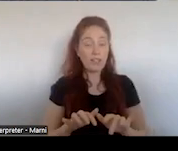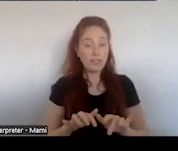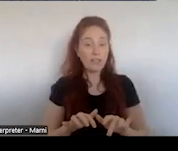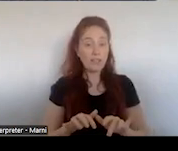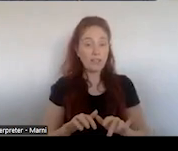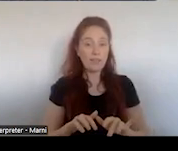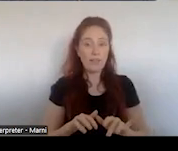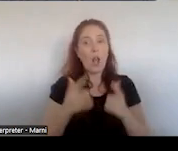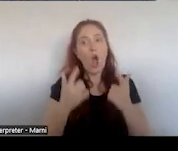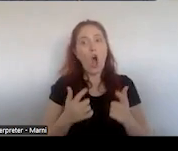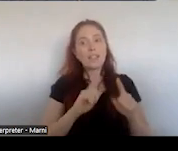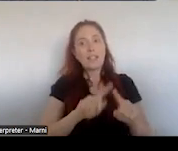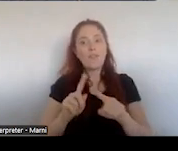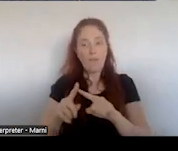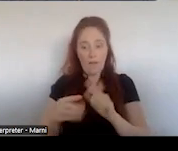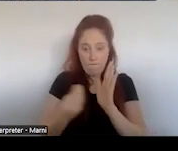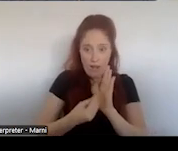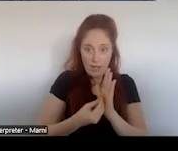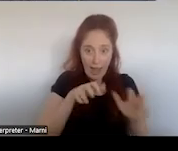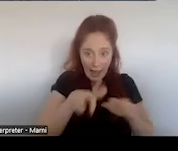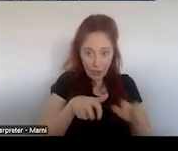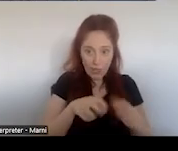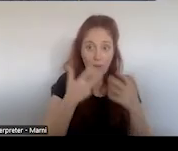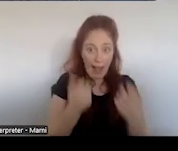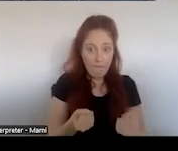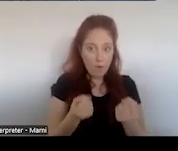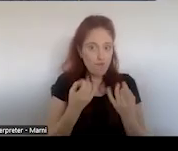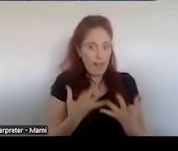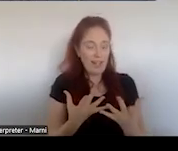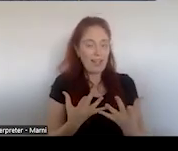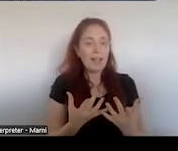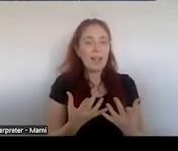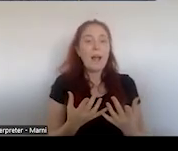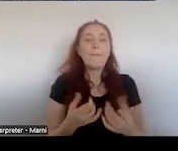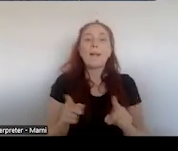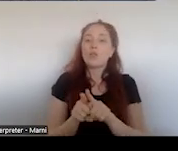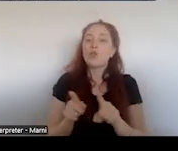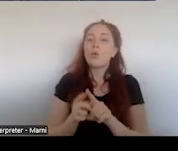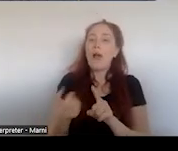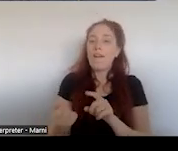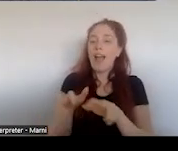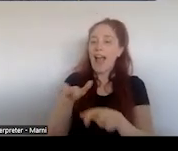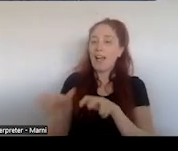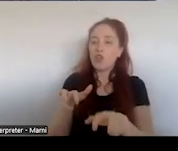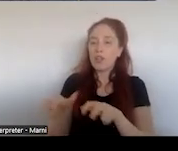actions, and then some actions that are being delivered by Office for the Arts and Creative